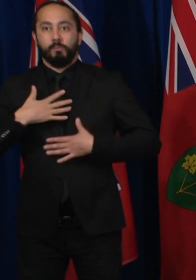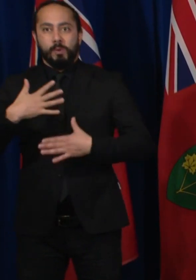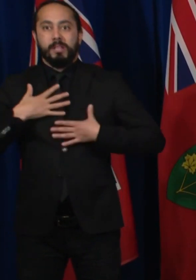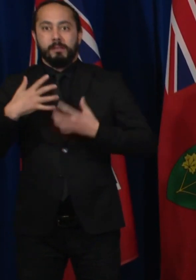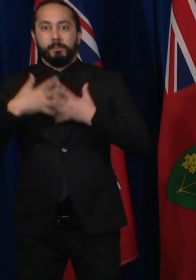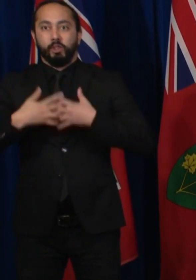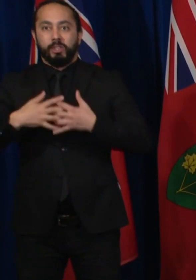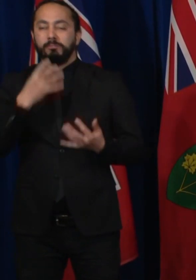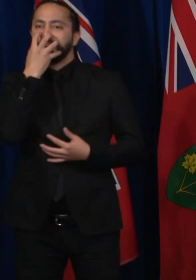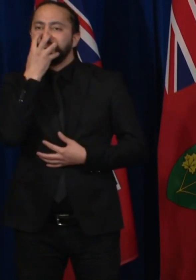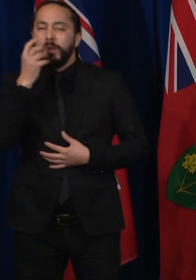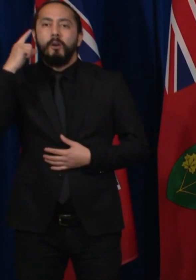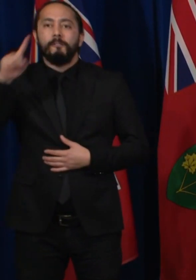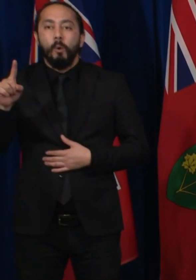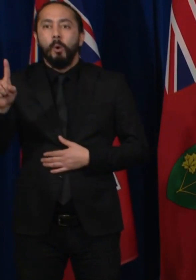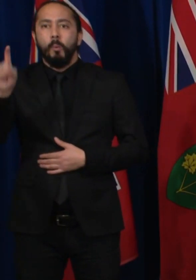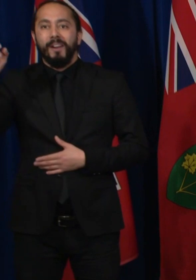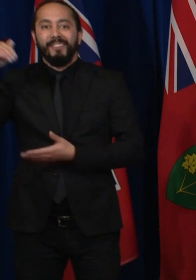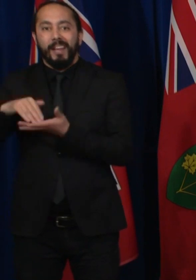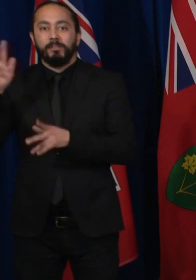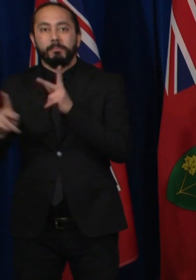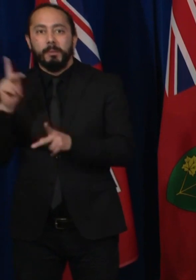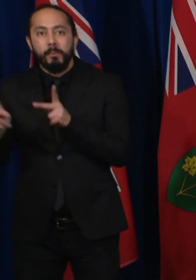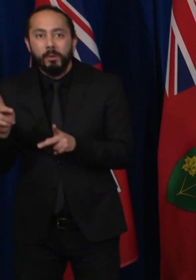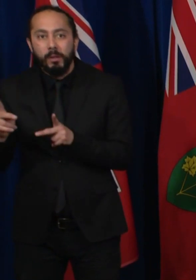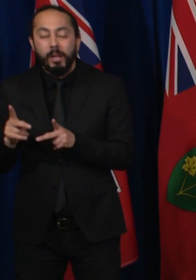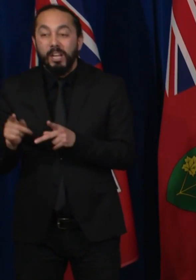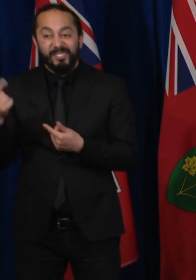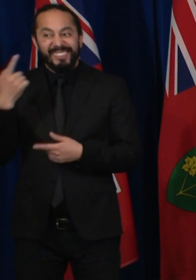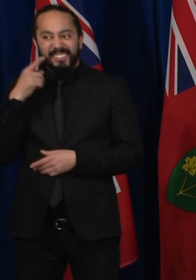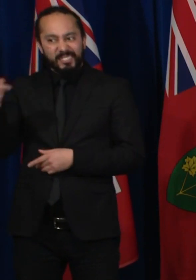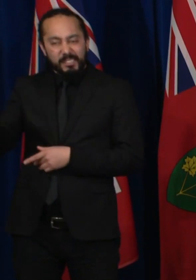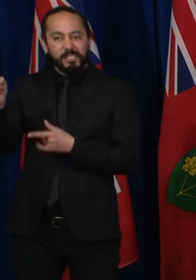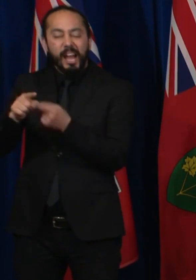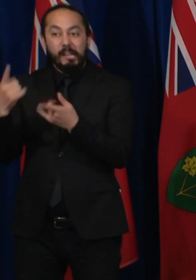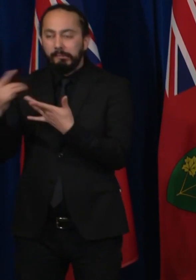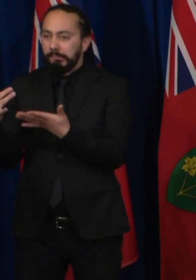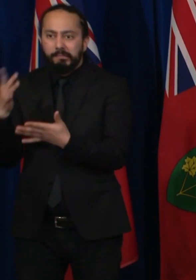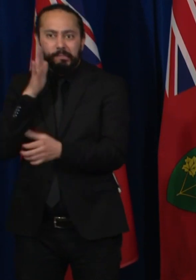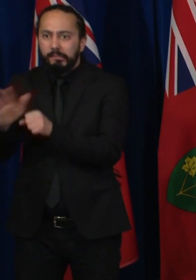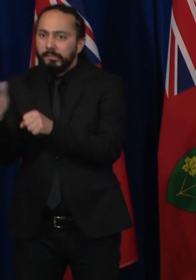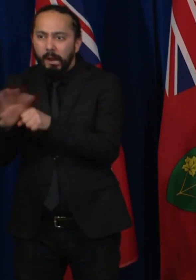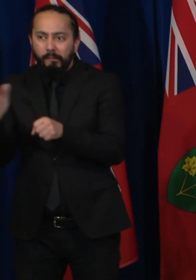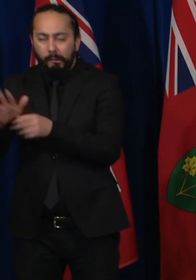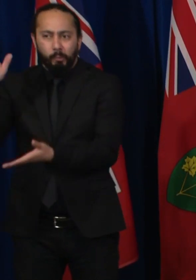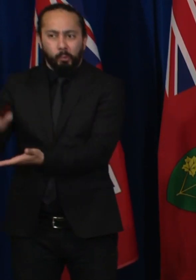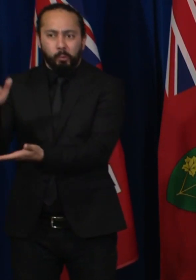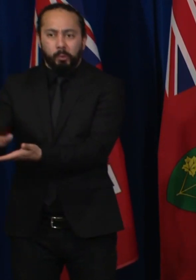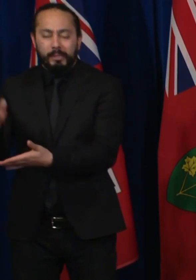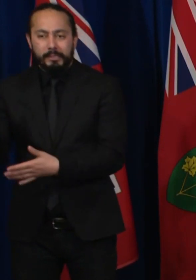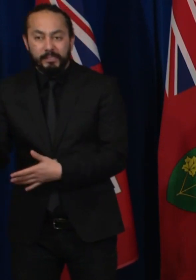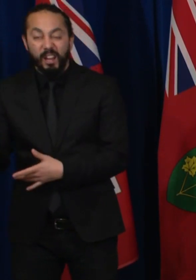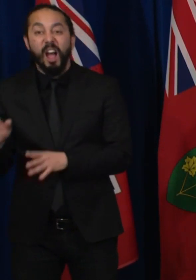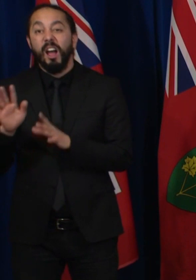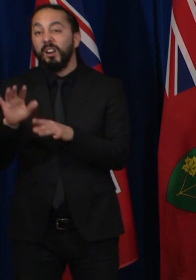are serious concerns from front-line have hallowed it, far above our poor power to add or detract. workers that supplies are low and over a month hospitals could potentially The world will little note, nor long remember what we say here; run out of respirators.